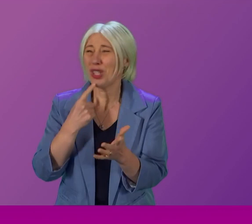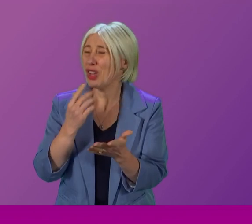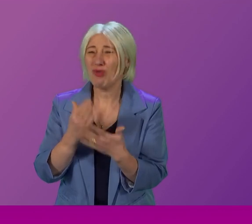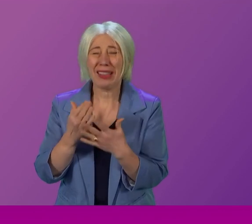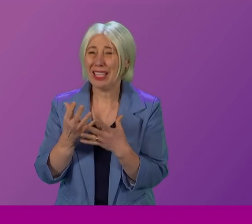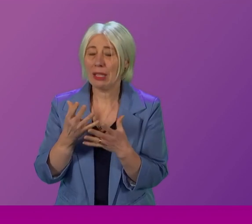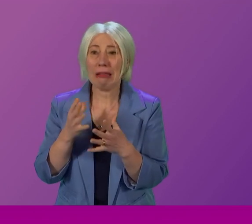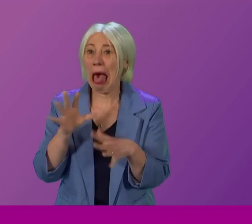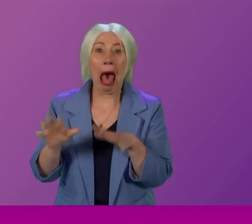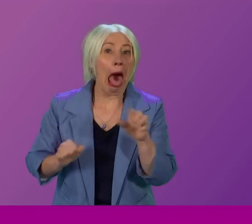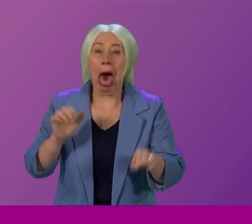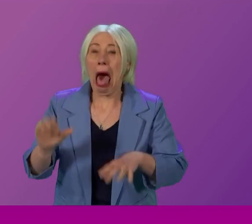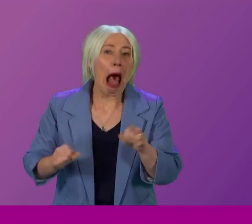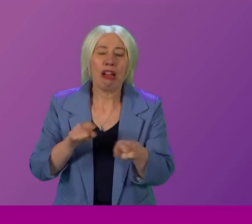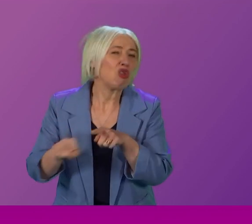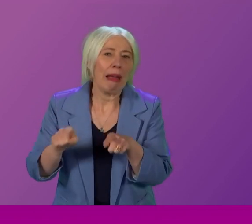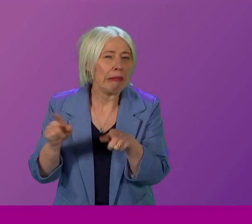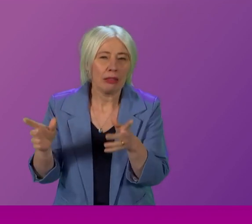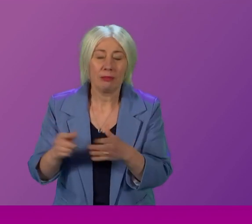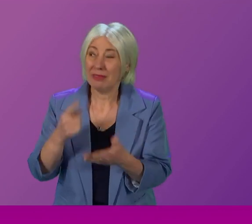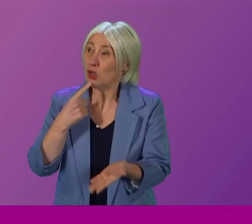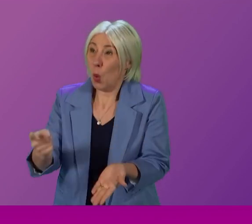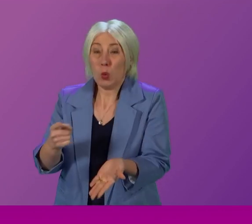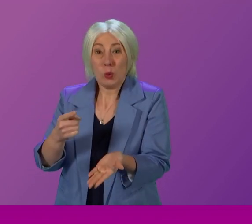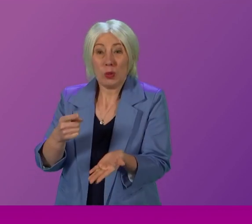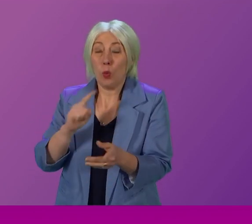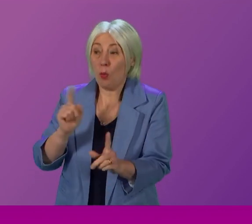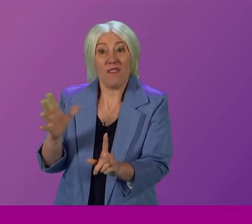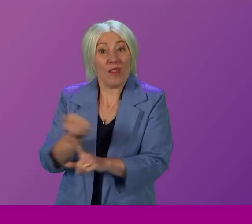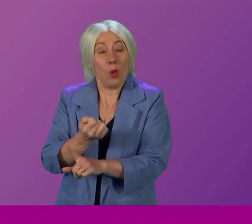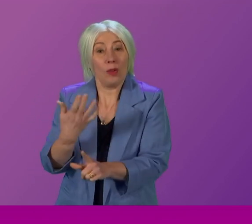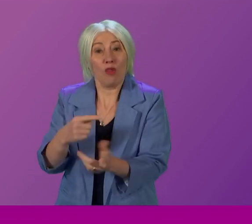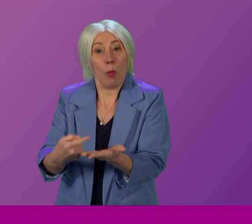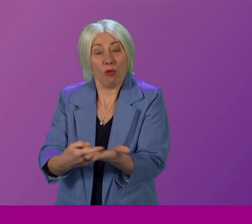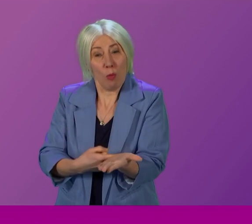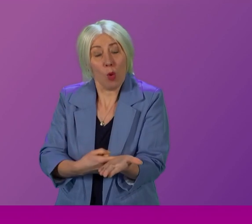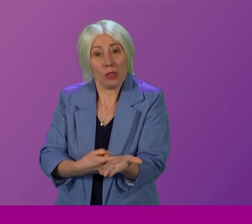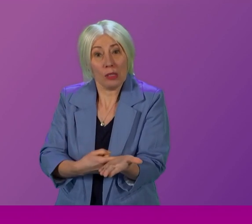follow-up question. I made it very clear that the findings of the report will be